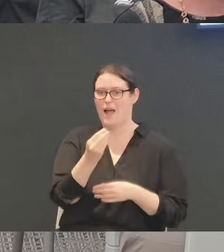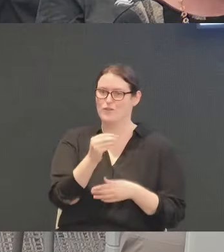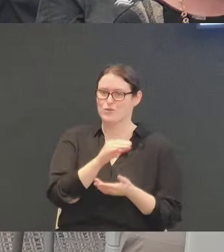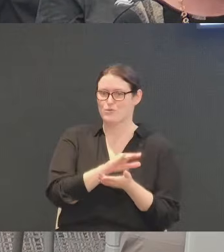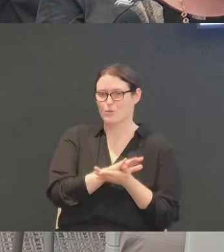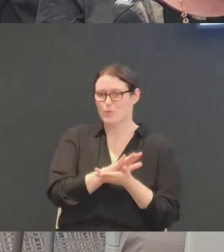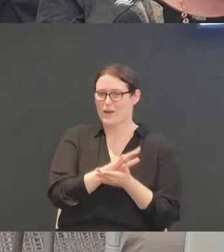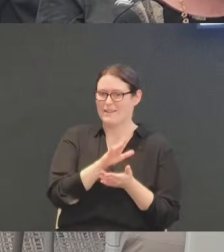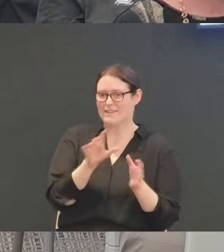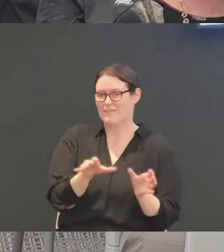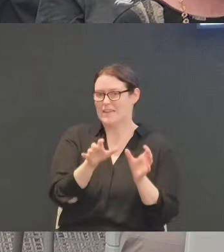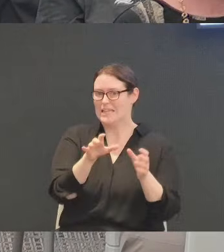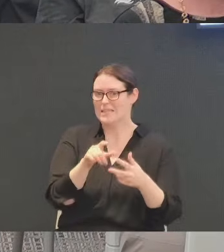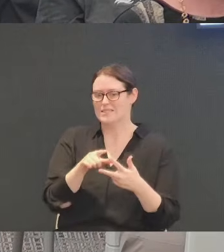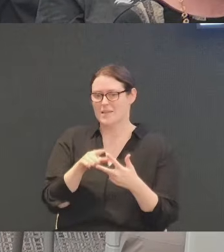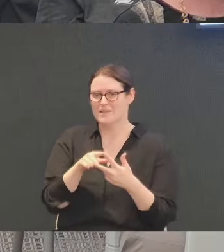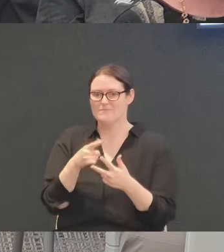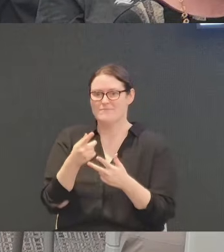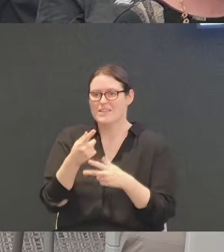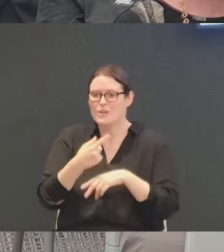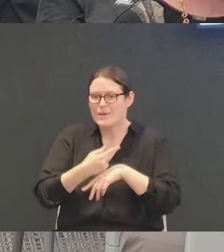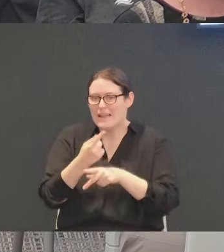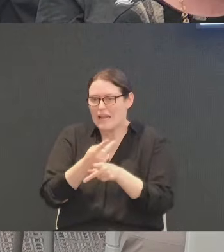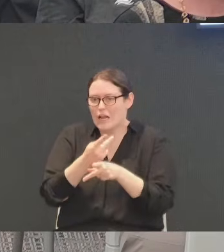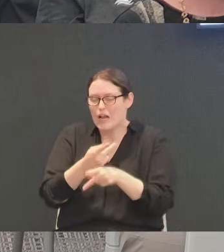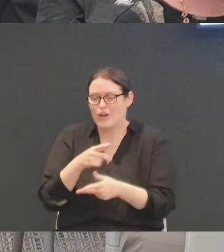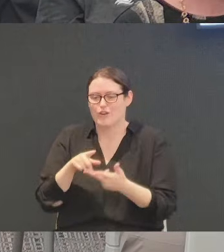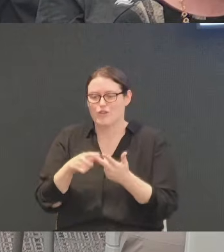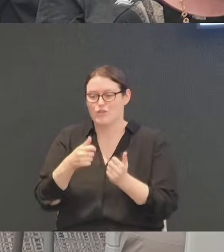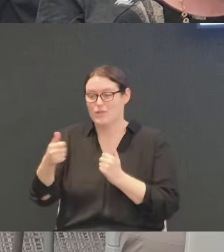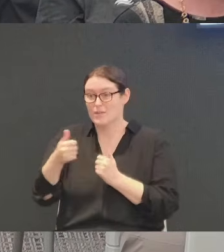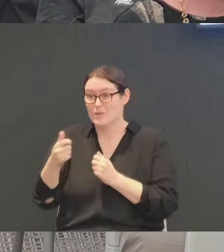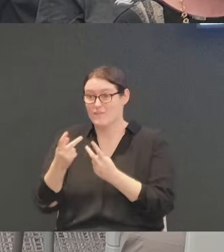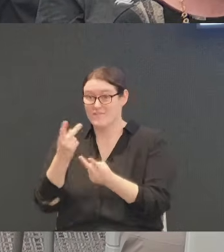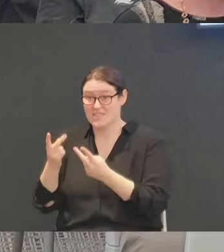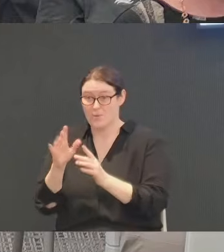child care, transportation to visits with their biological families and medical appointments,